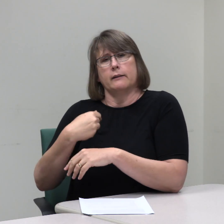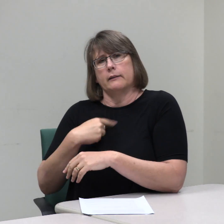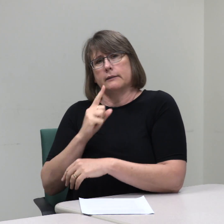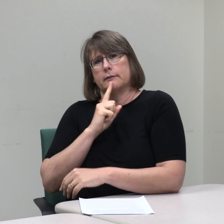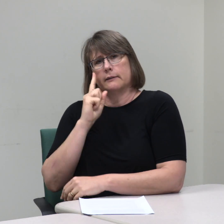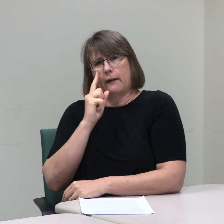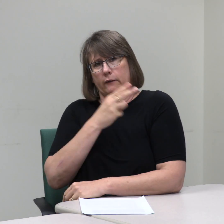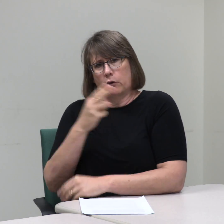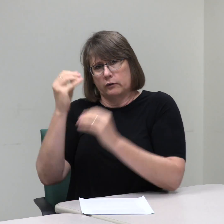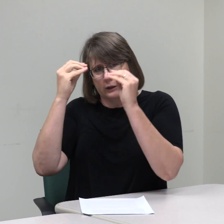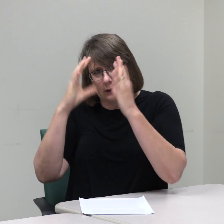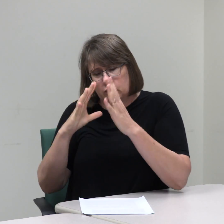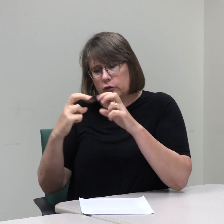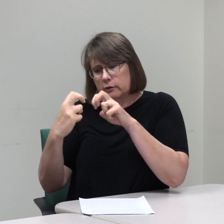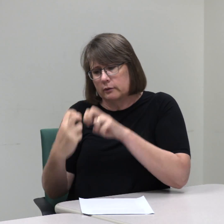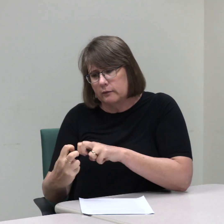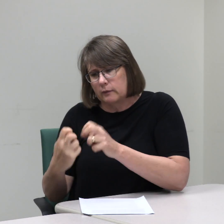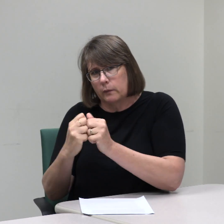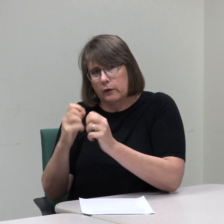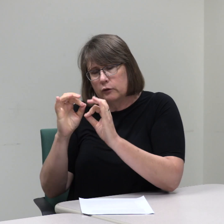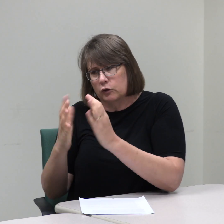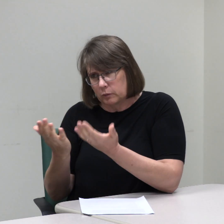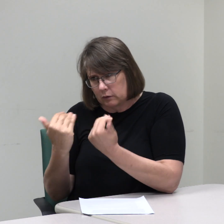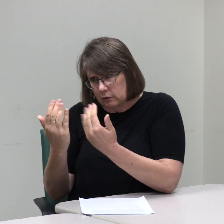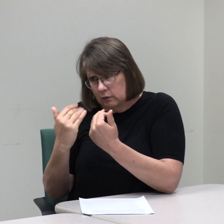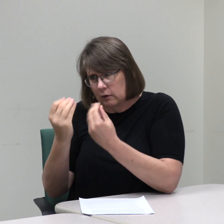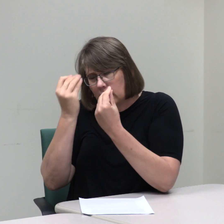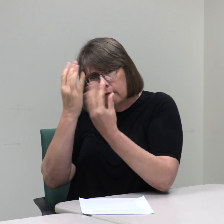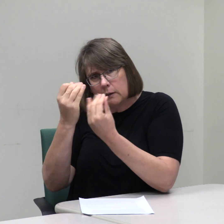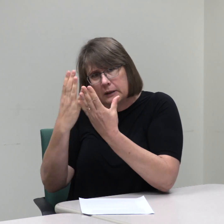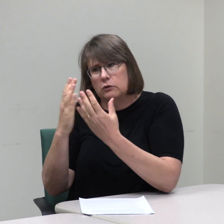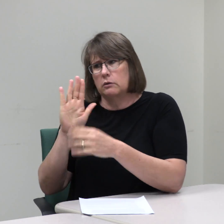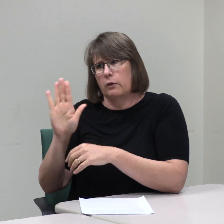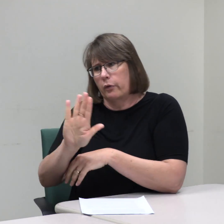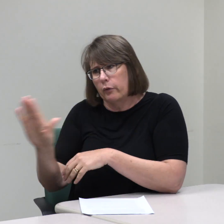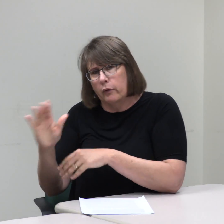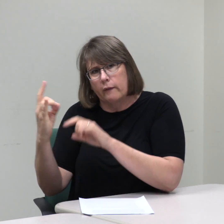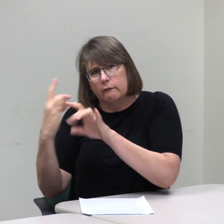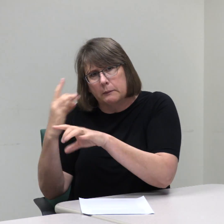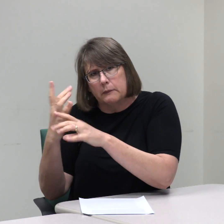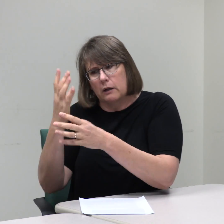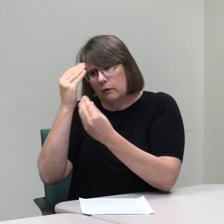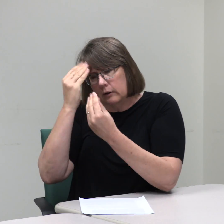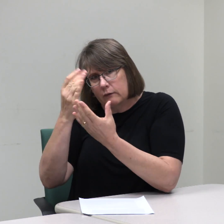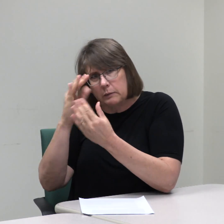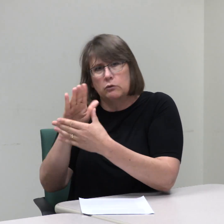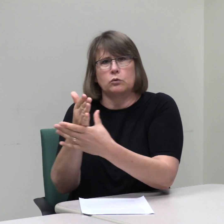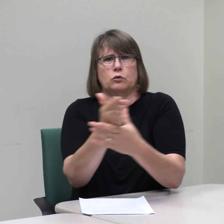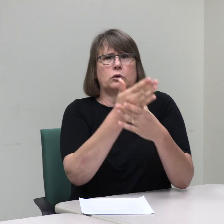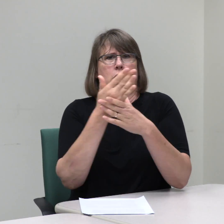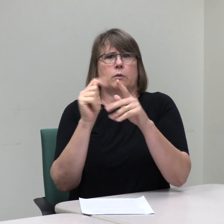will meet with the D/HH teacher in advance to pass on insight to share with the team